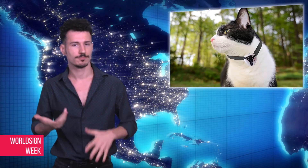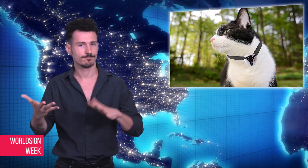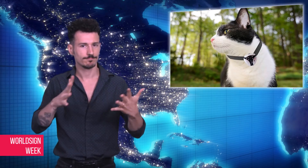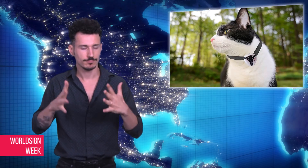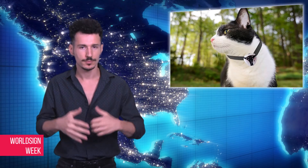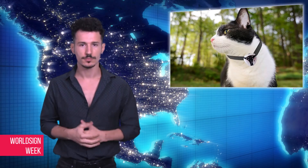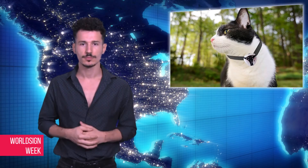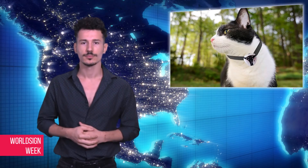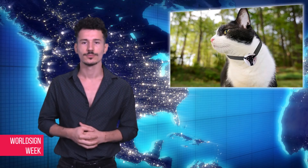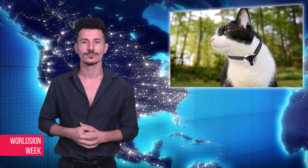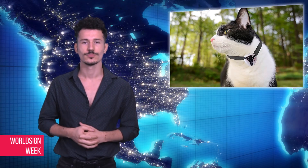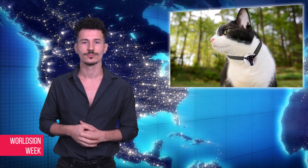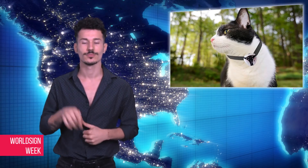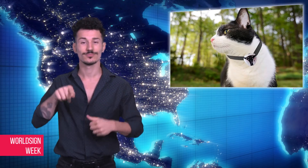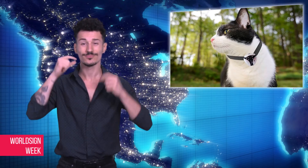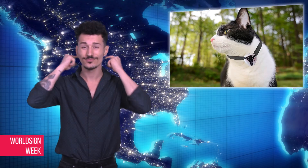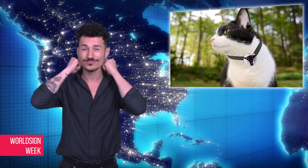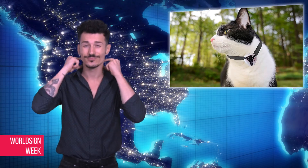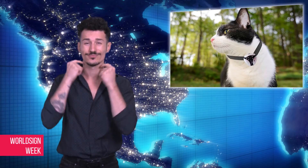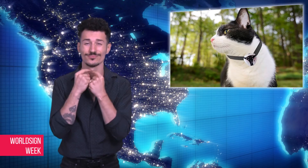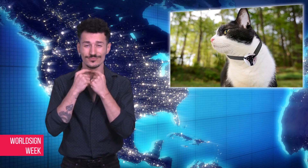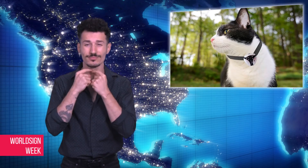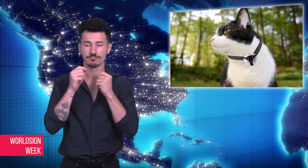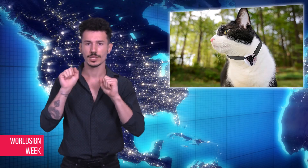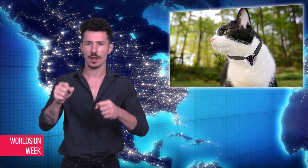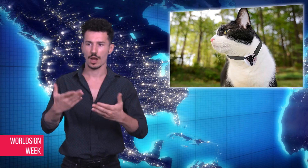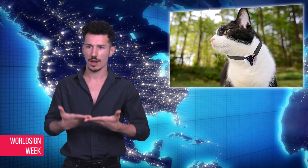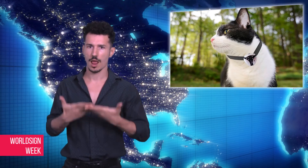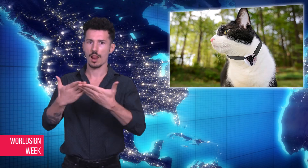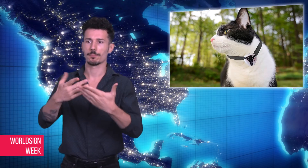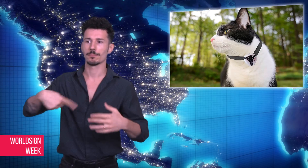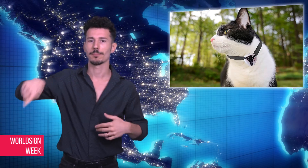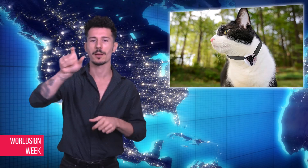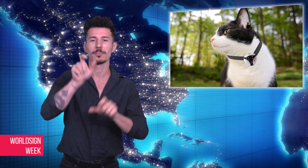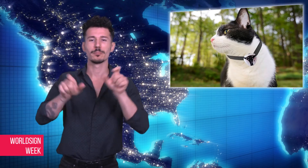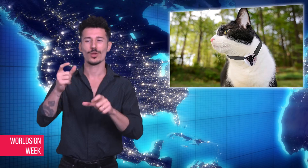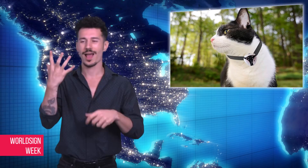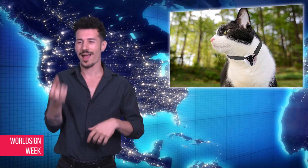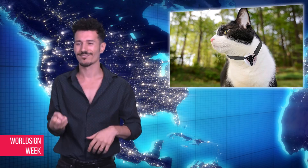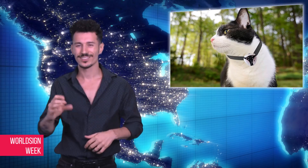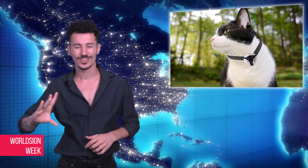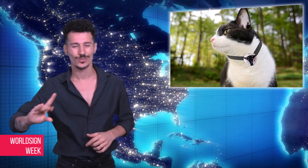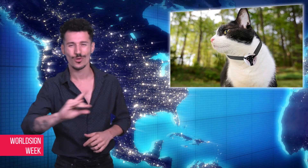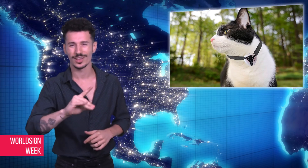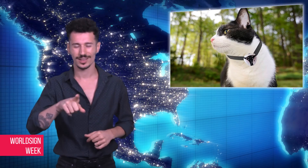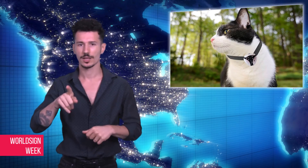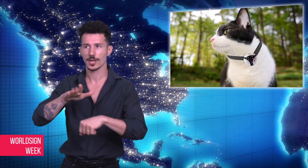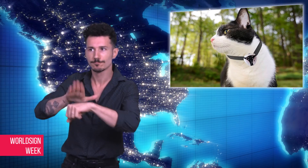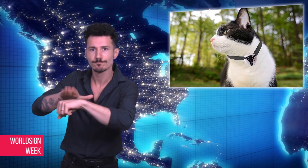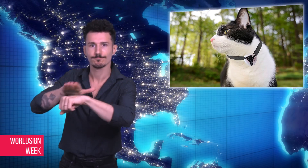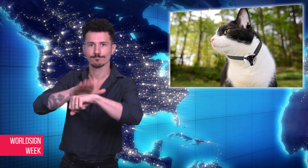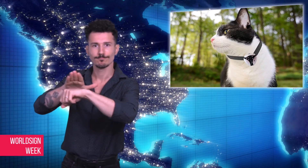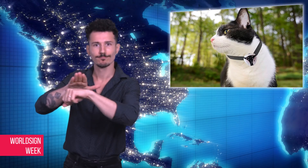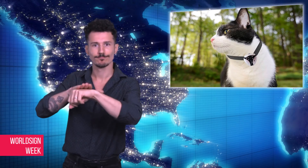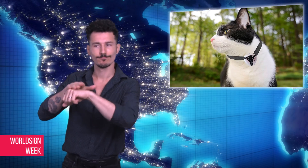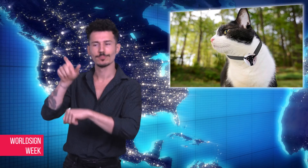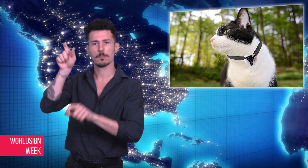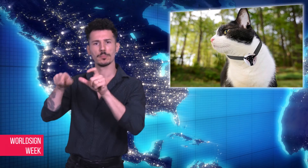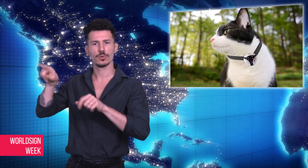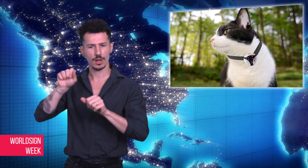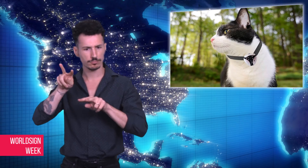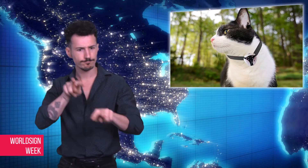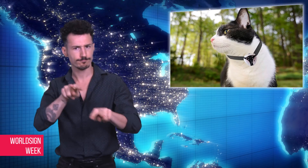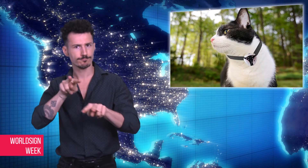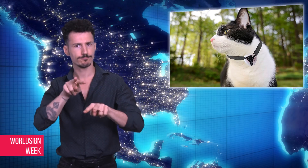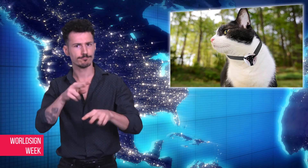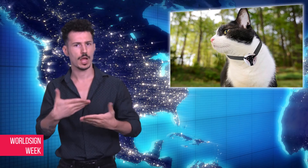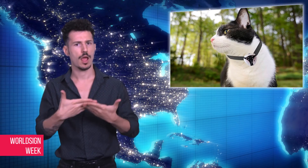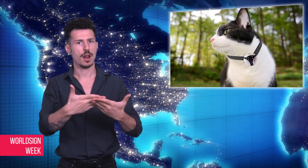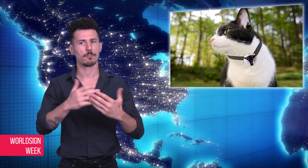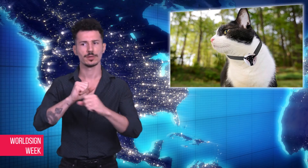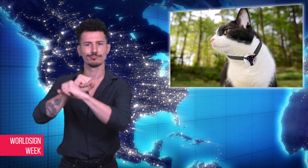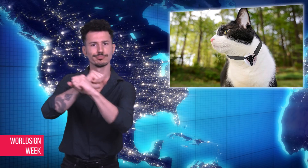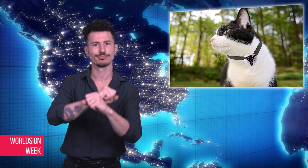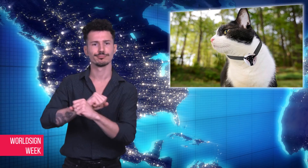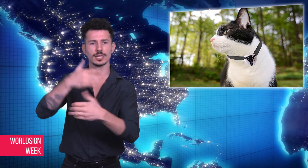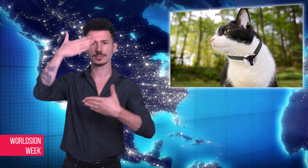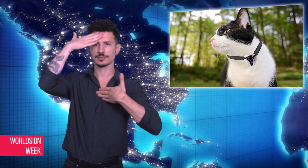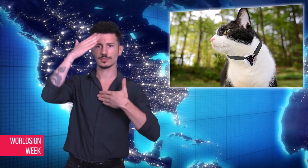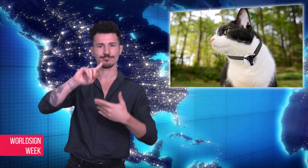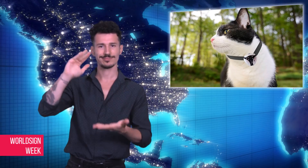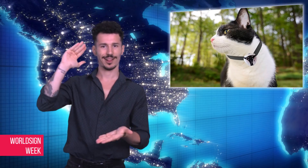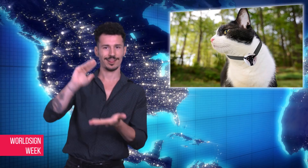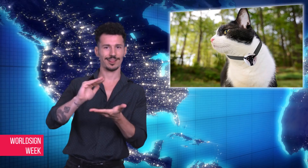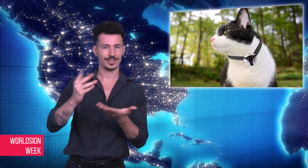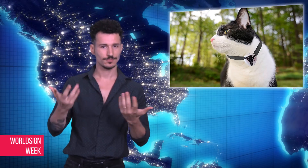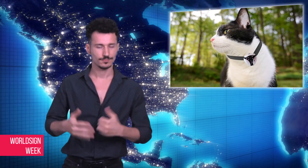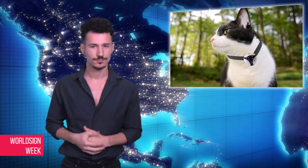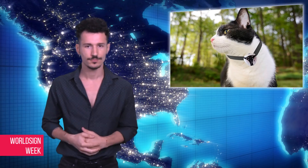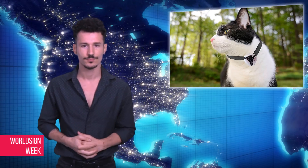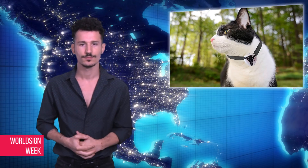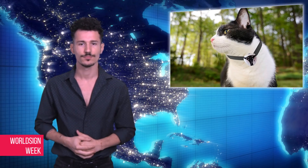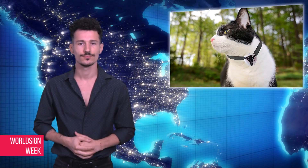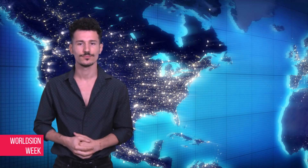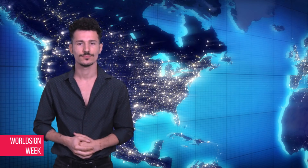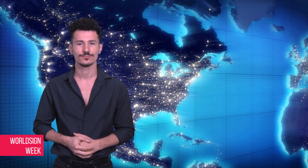technology in “preventing” canine health issues.